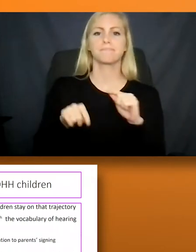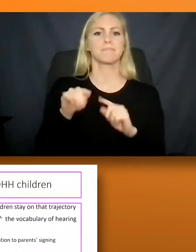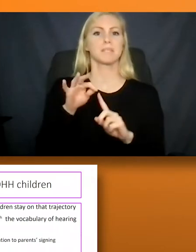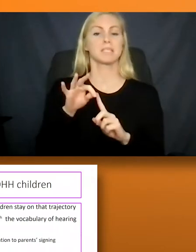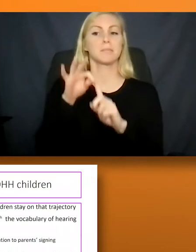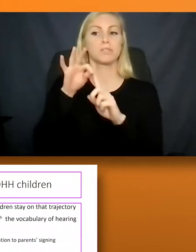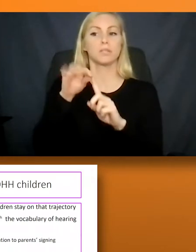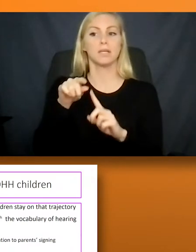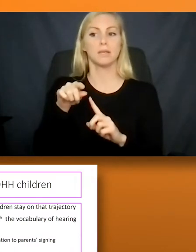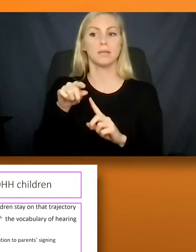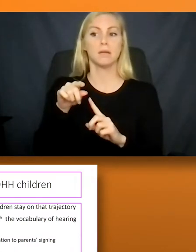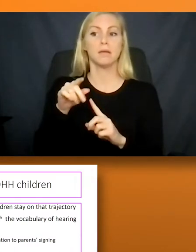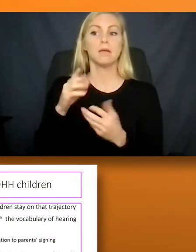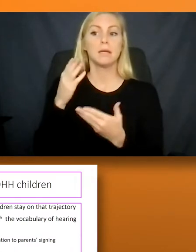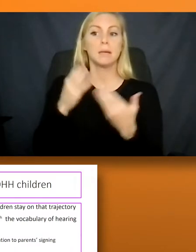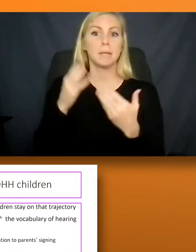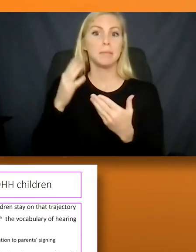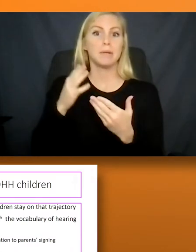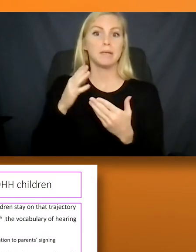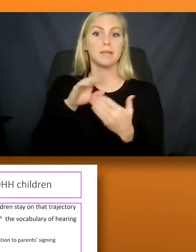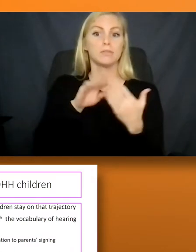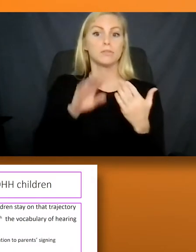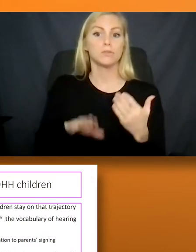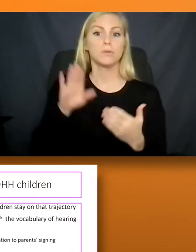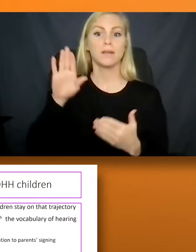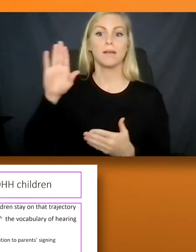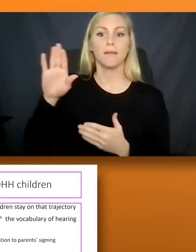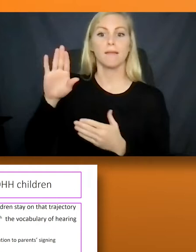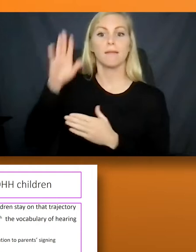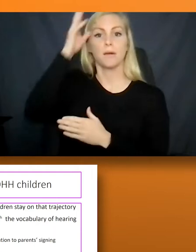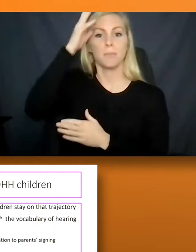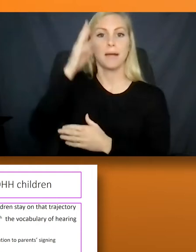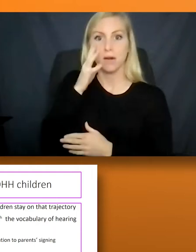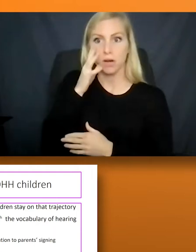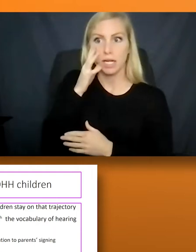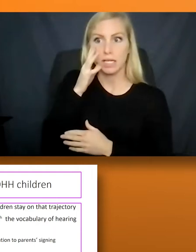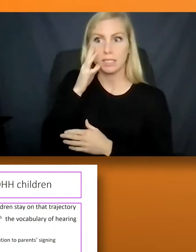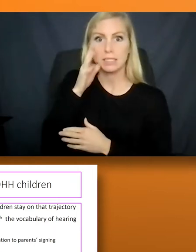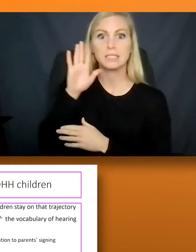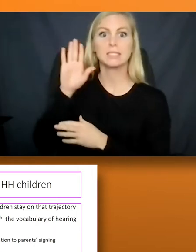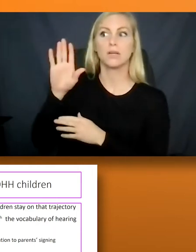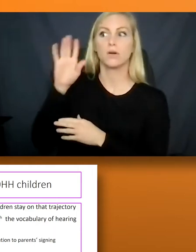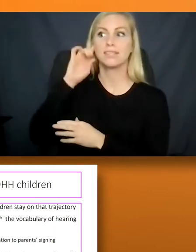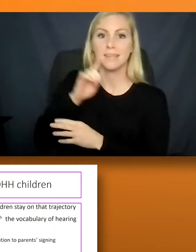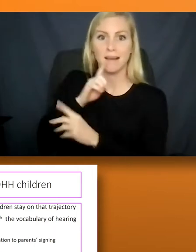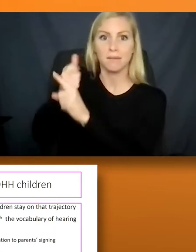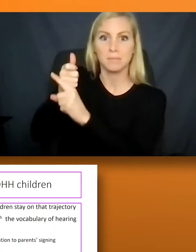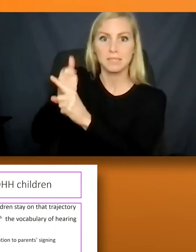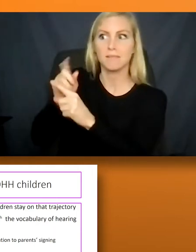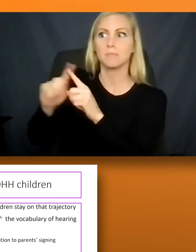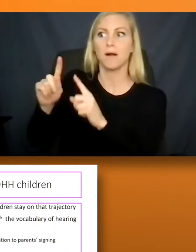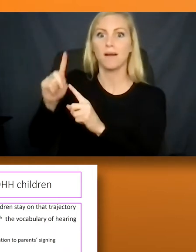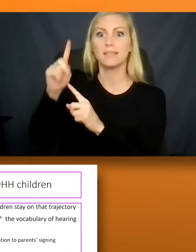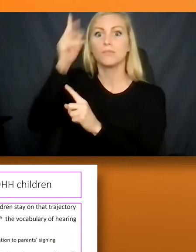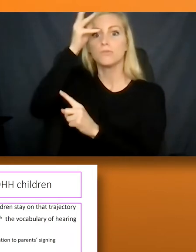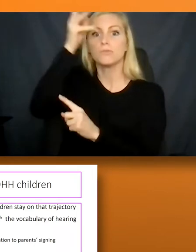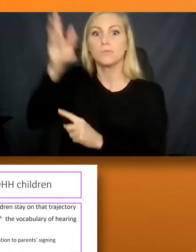when you have maybe Deaf-- their parents are Deaf, but they are-- their parents were hearing, so grandparents are hearing